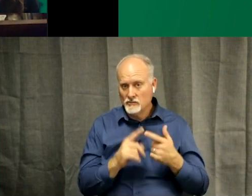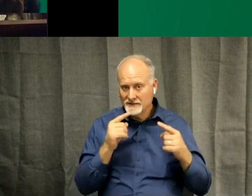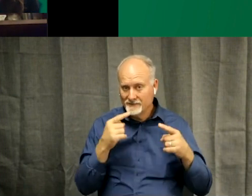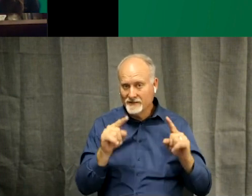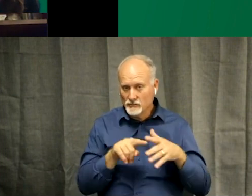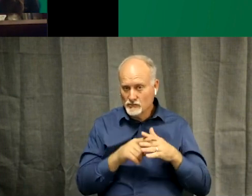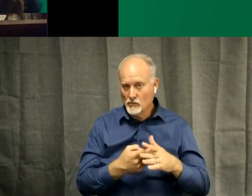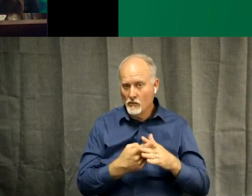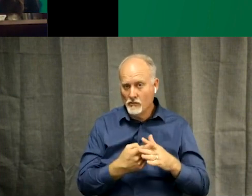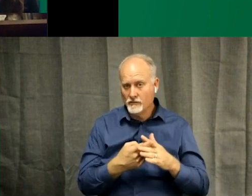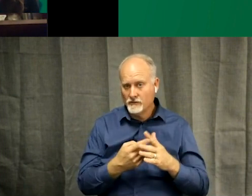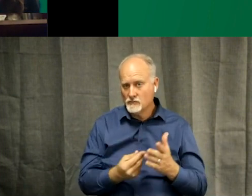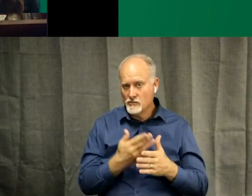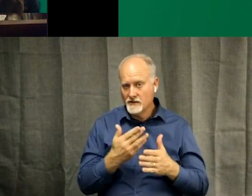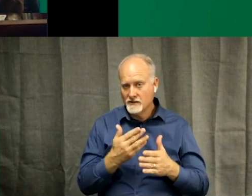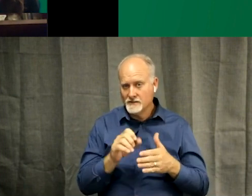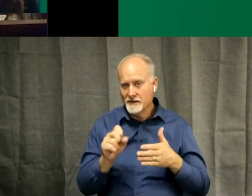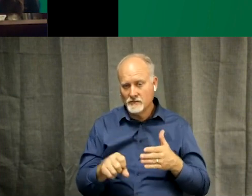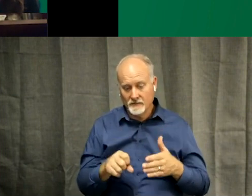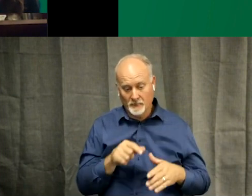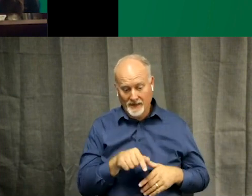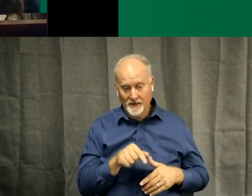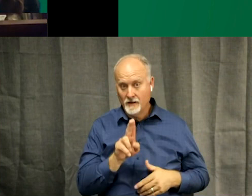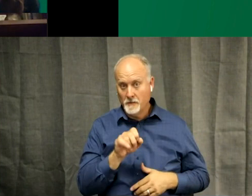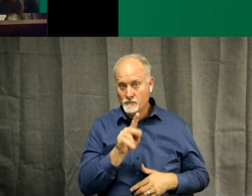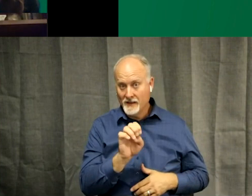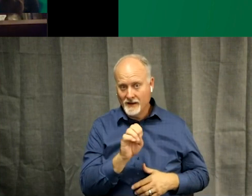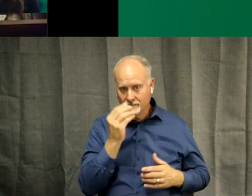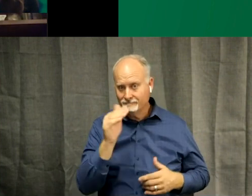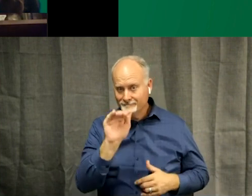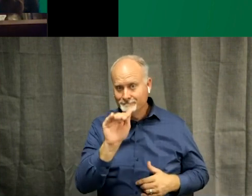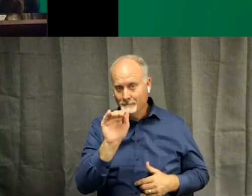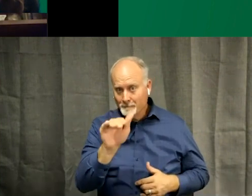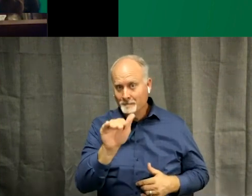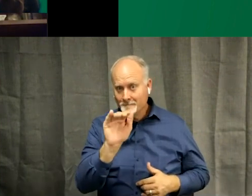spring semester in short these update ensure that uab is operating at the highest level of health